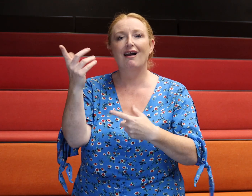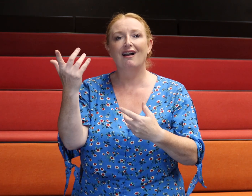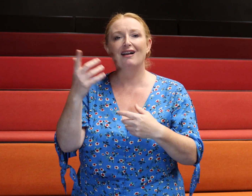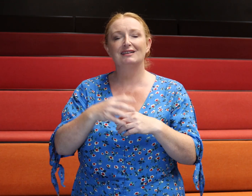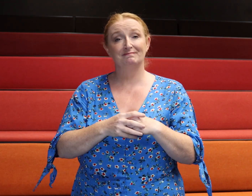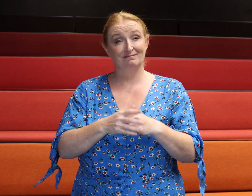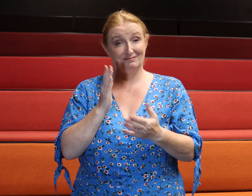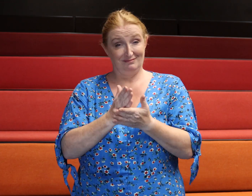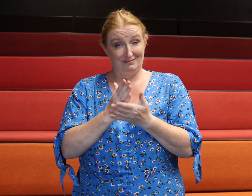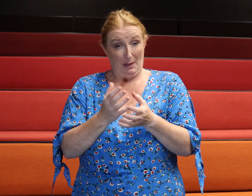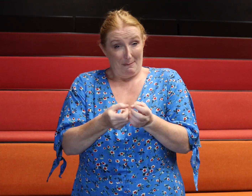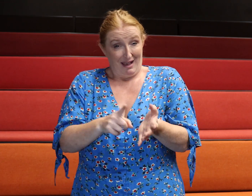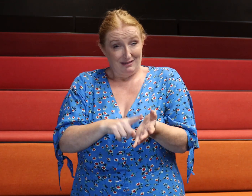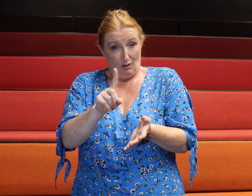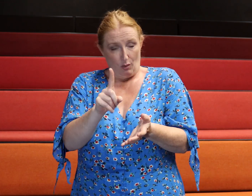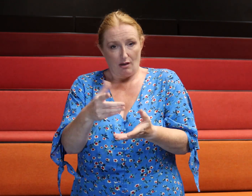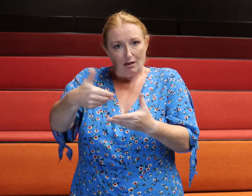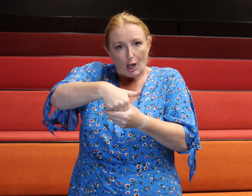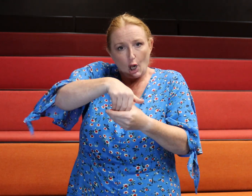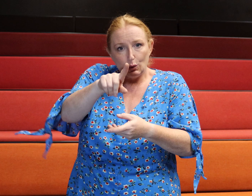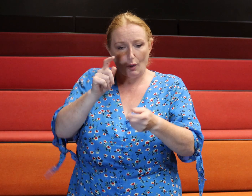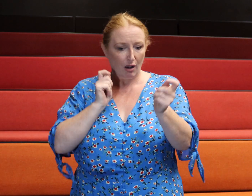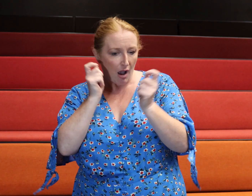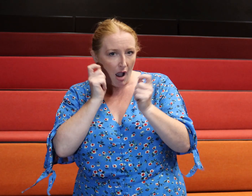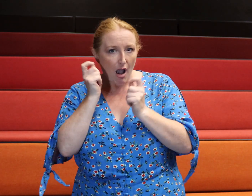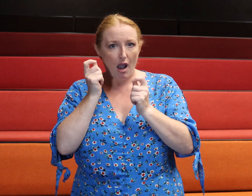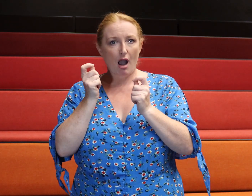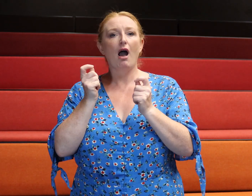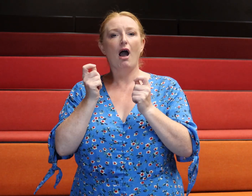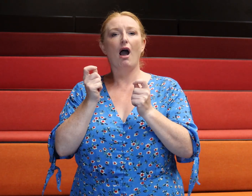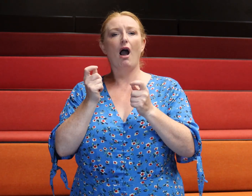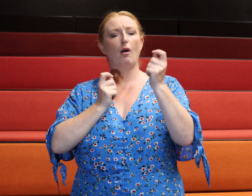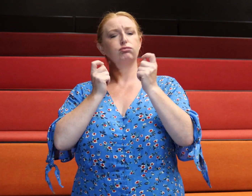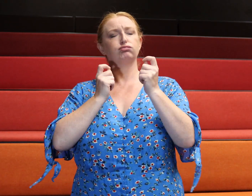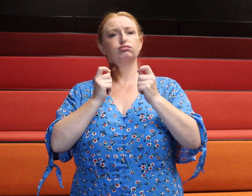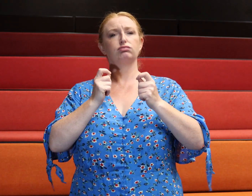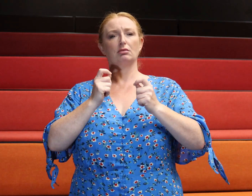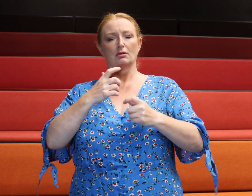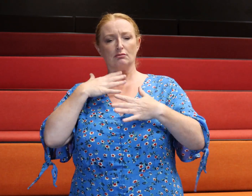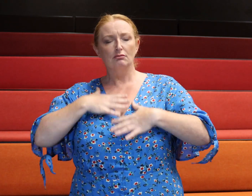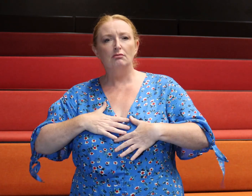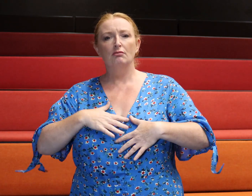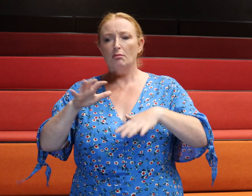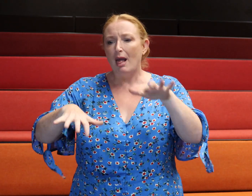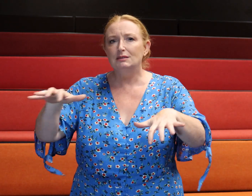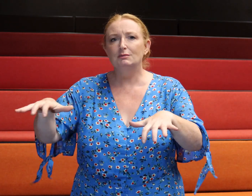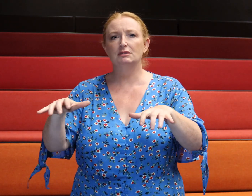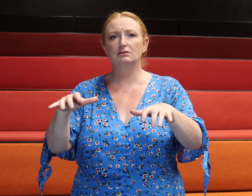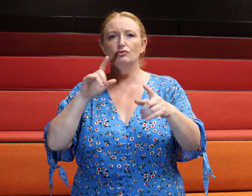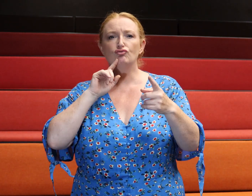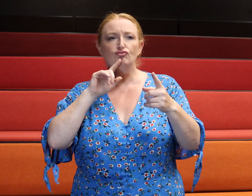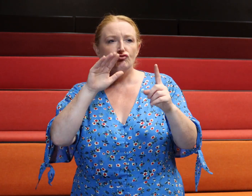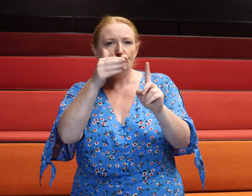everything is very visually delivered in a way that uses placement and referencing and role